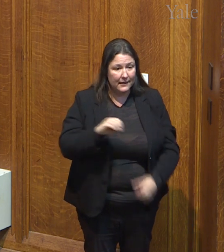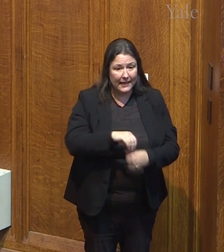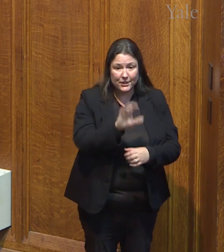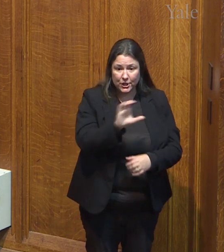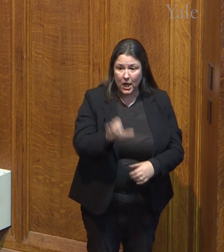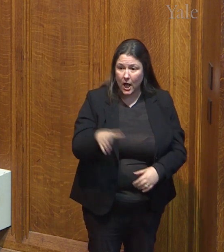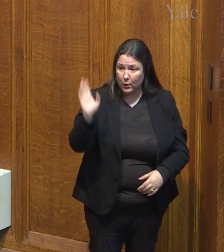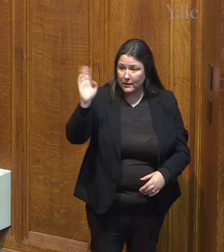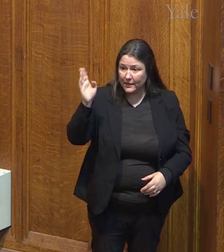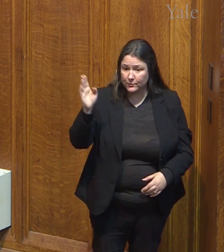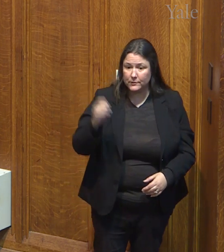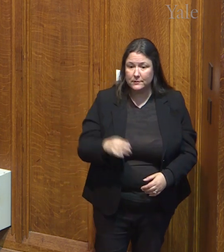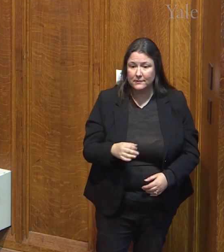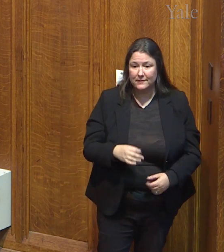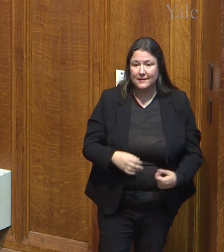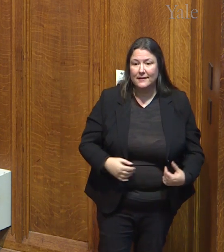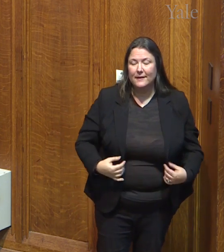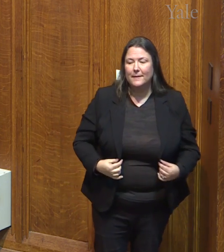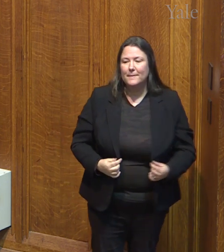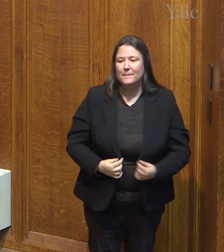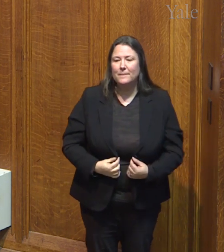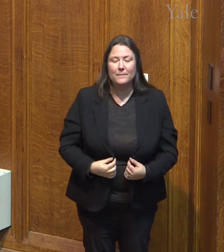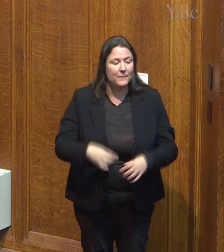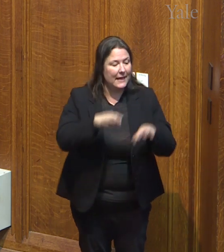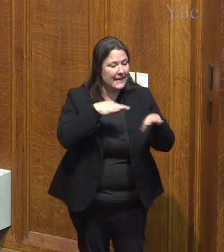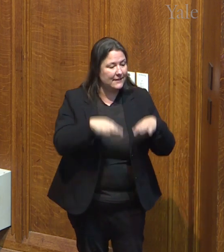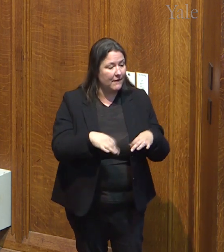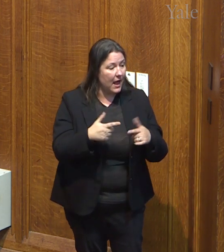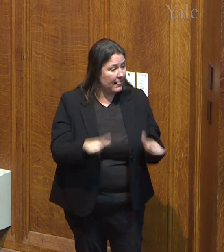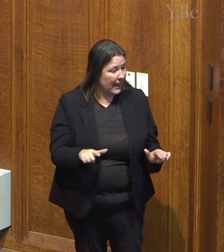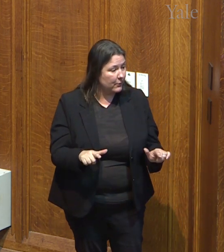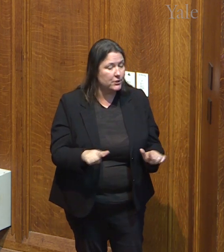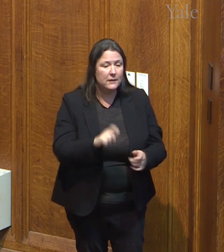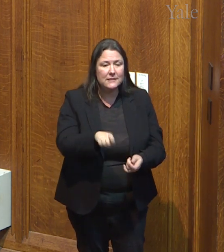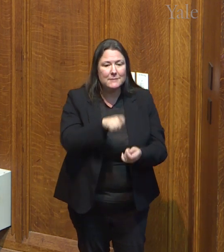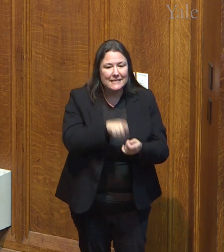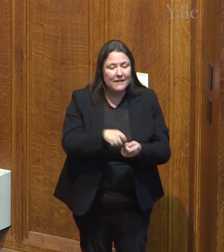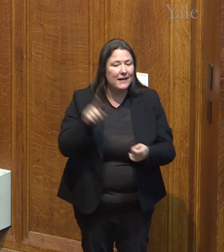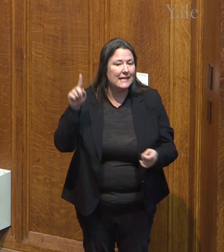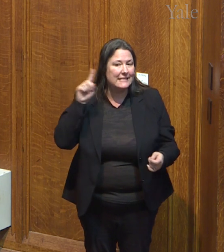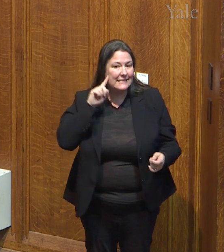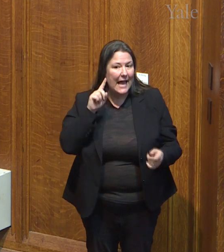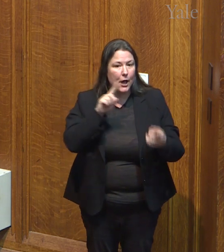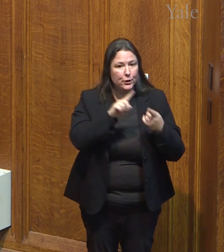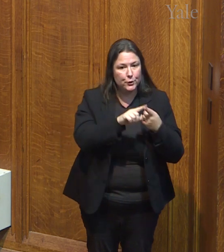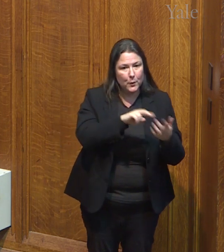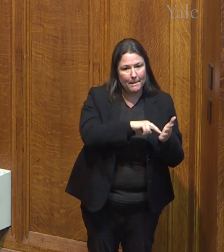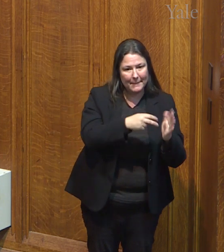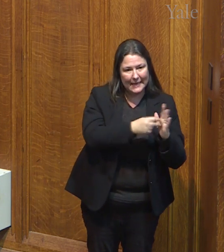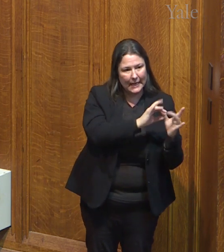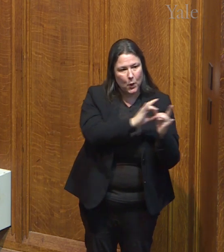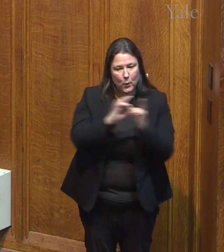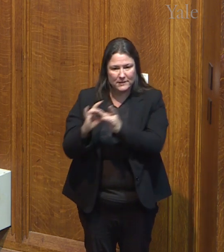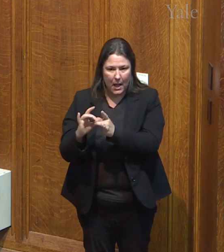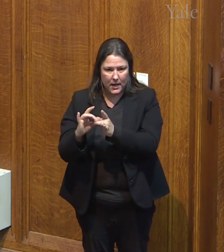that Chomsky makes a mistake, defined language as a specific sound to meaning correspondence.